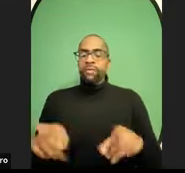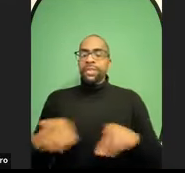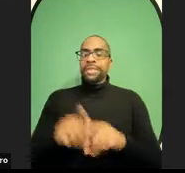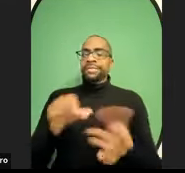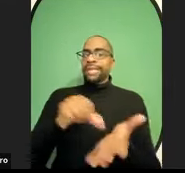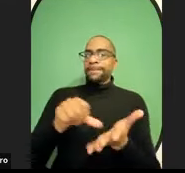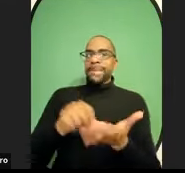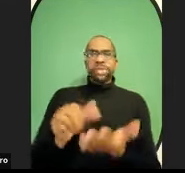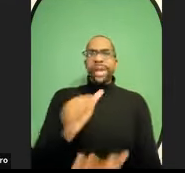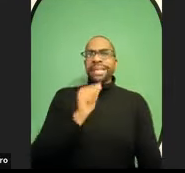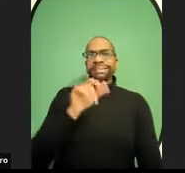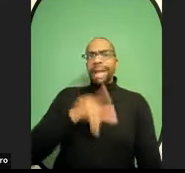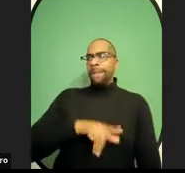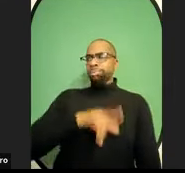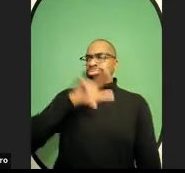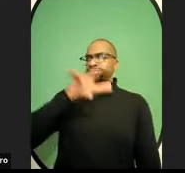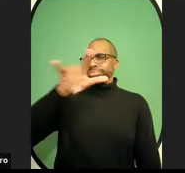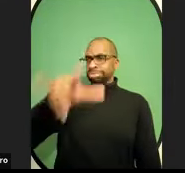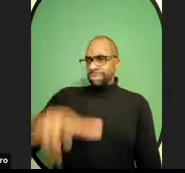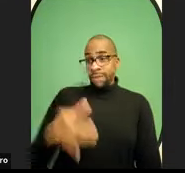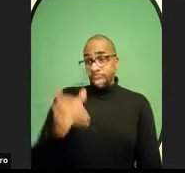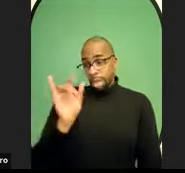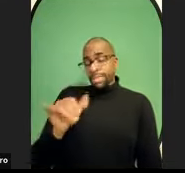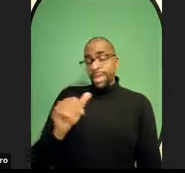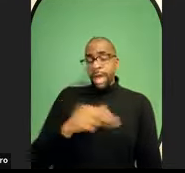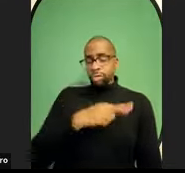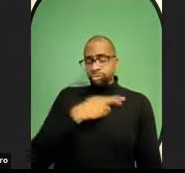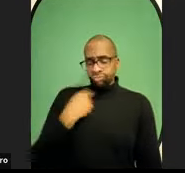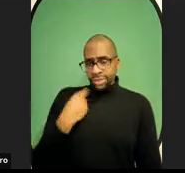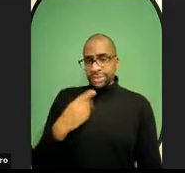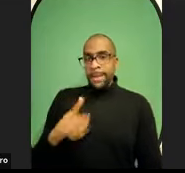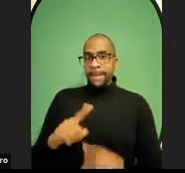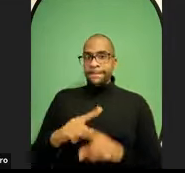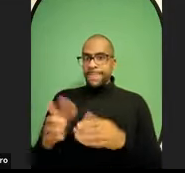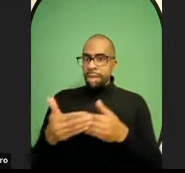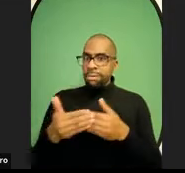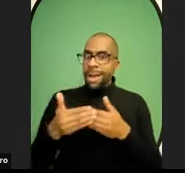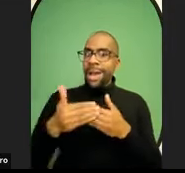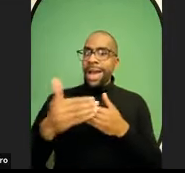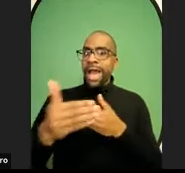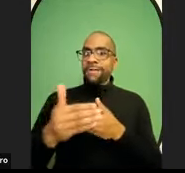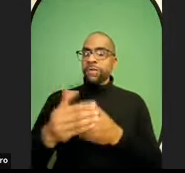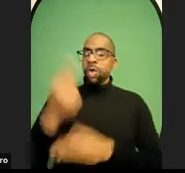page, Dr Amir is because for me it's just, it's not just the. travel itself right the travel itself is risky, but out itself is risky.